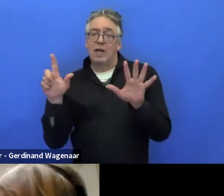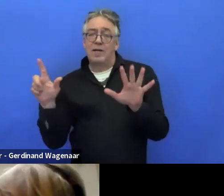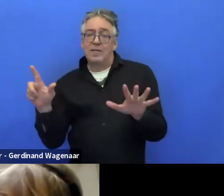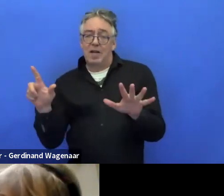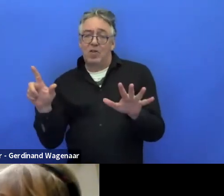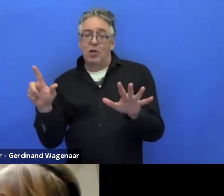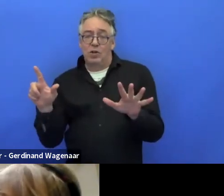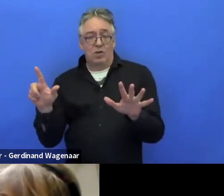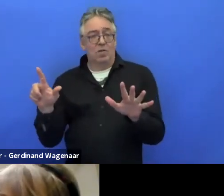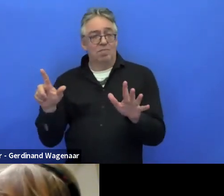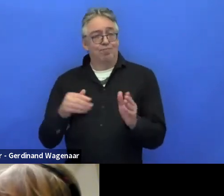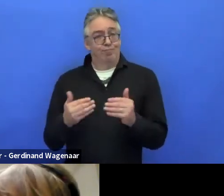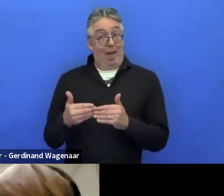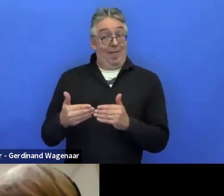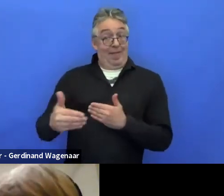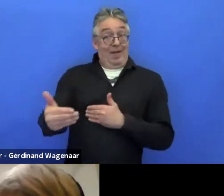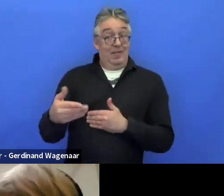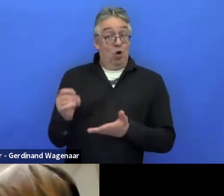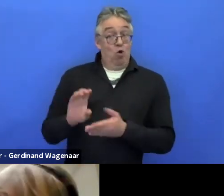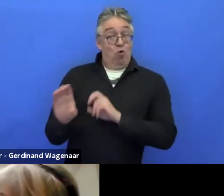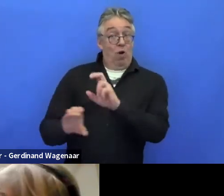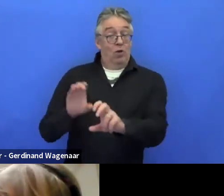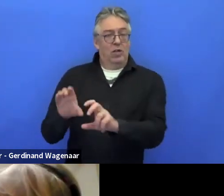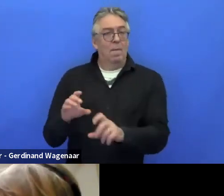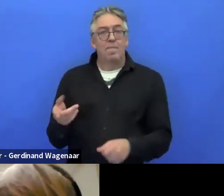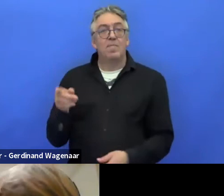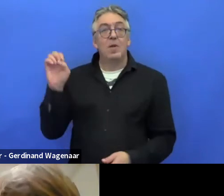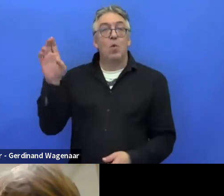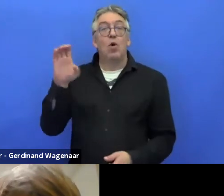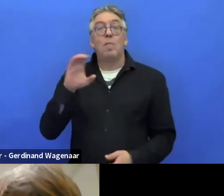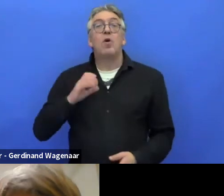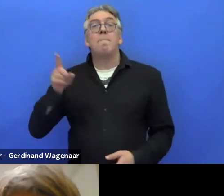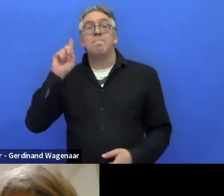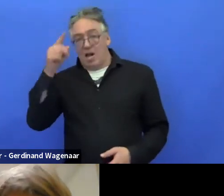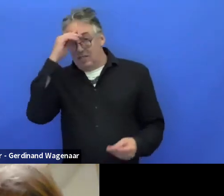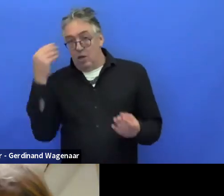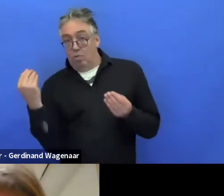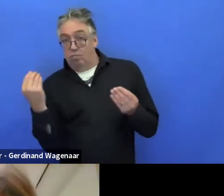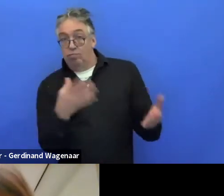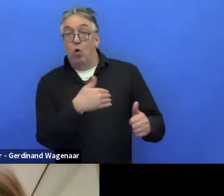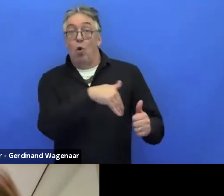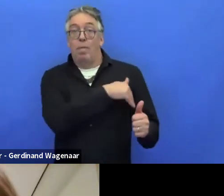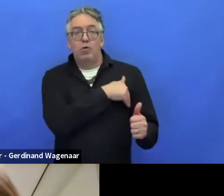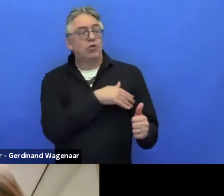on the transition from institutional to community-based services. I'm finishing with our reflection.